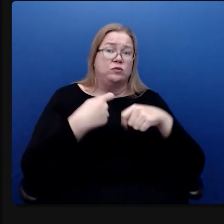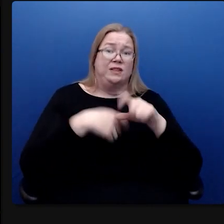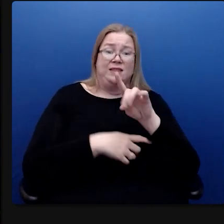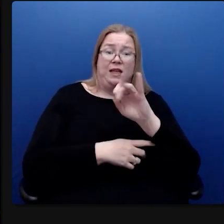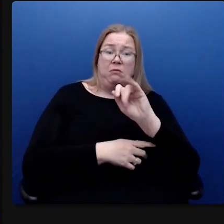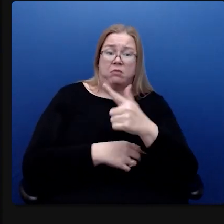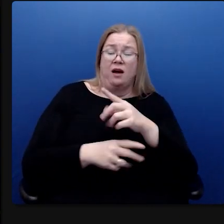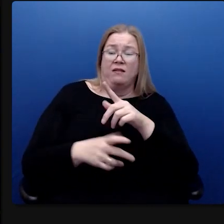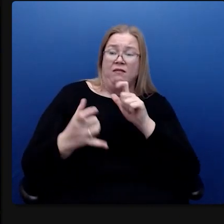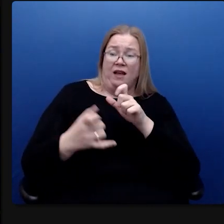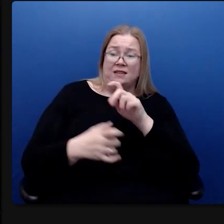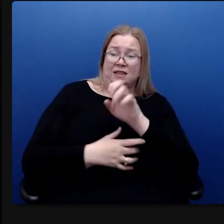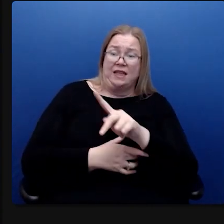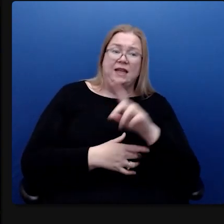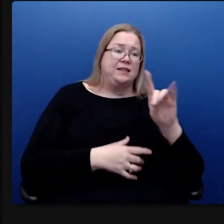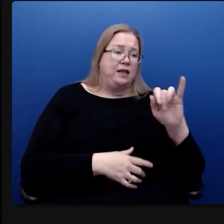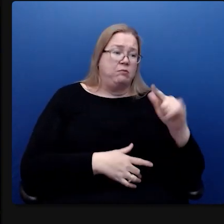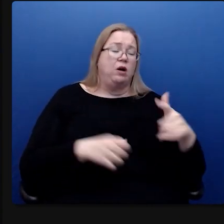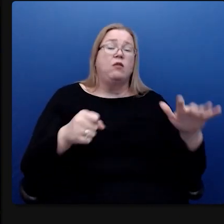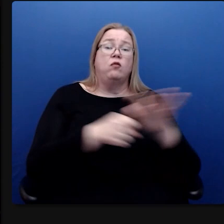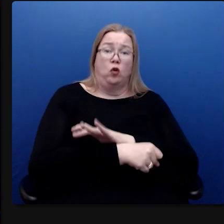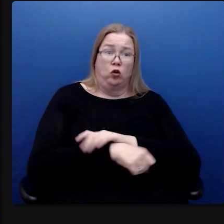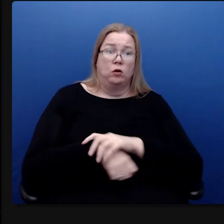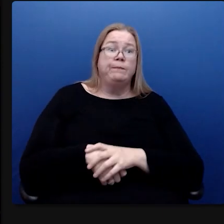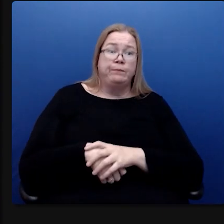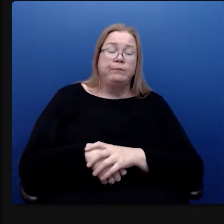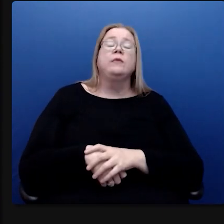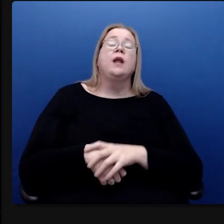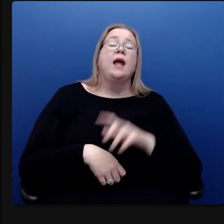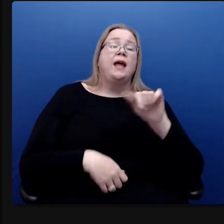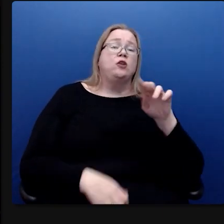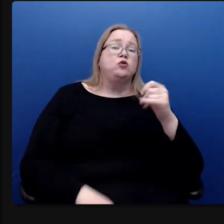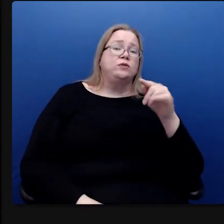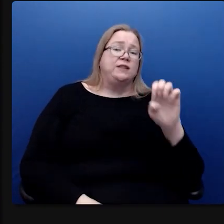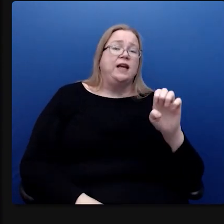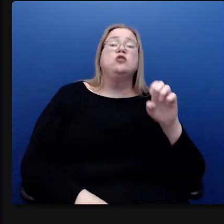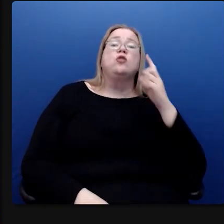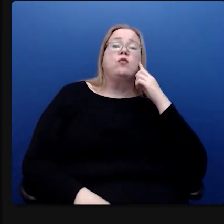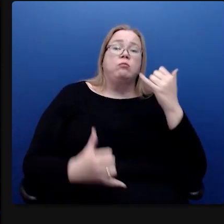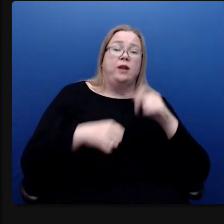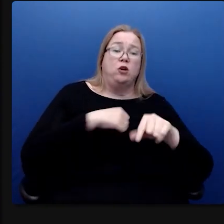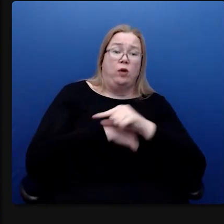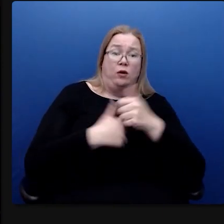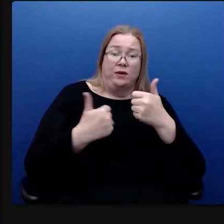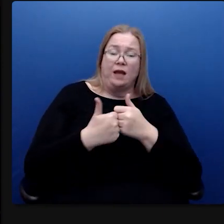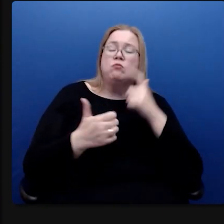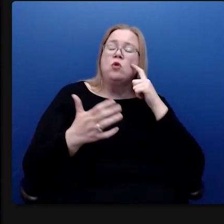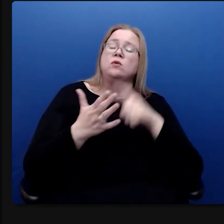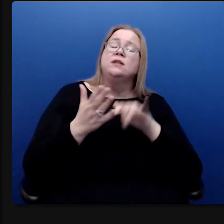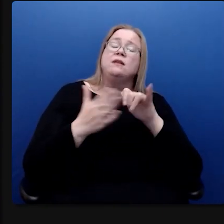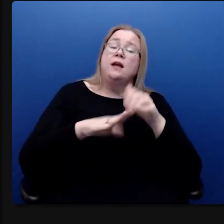to switch from debug fast link to debug full. Andrew Sage from the Playground Games noted that improvements